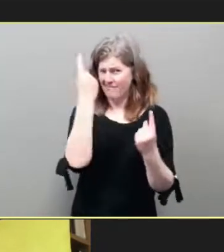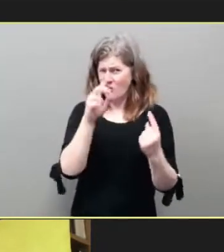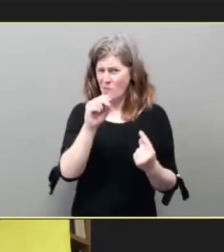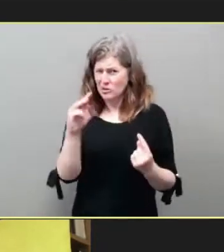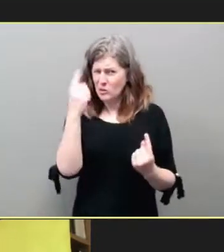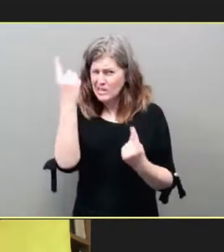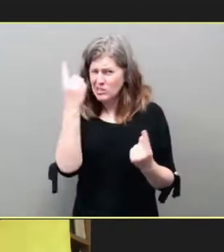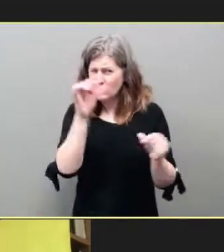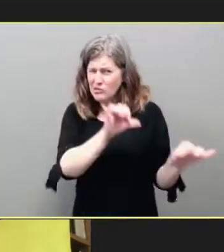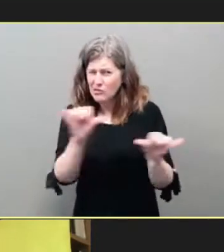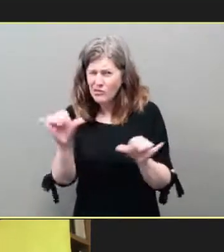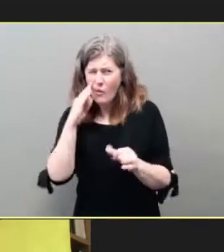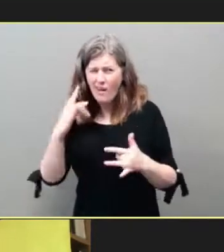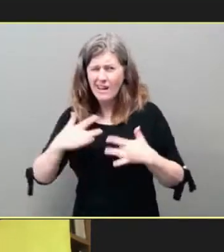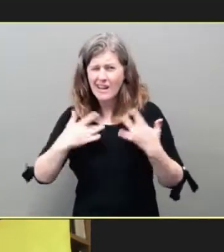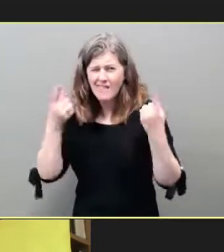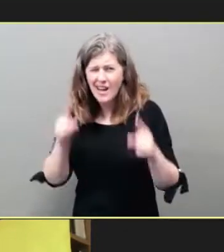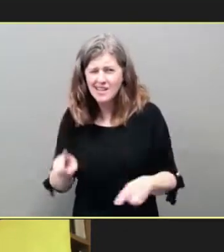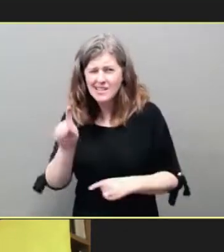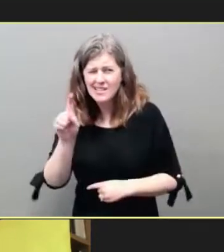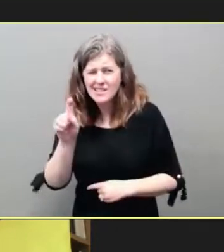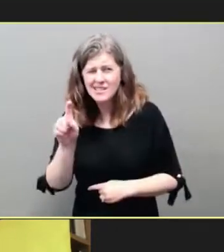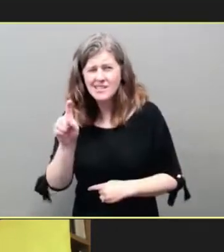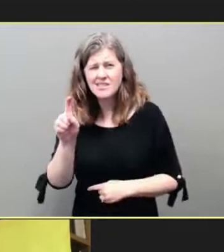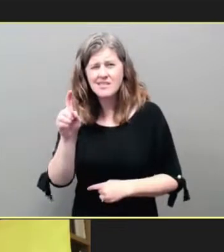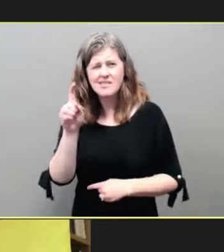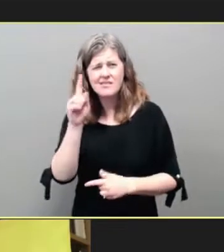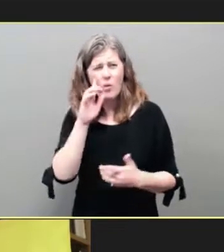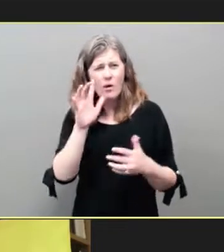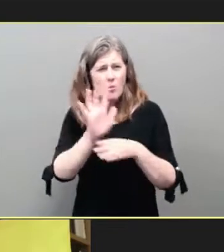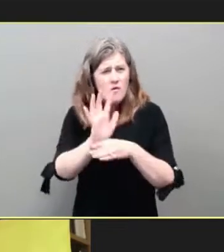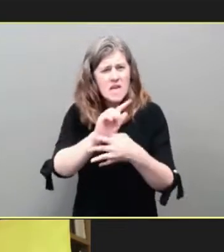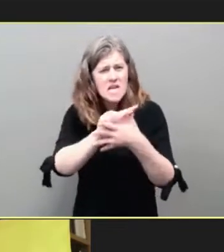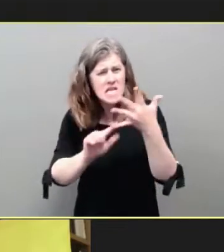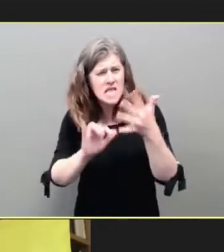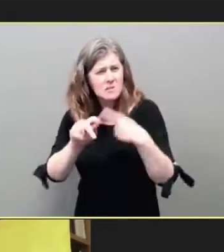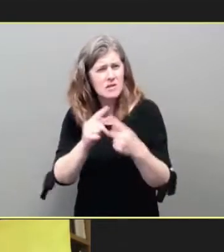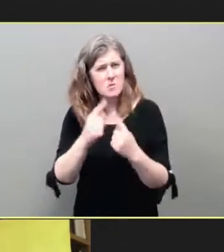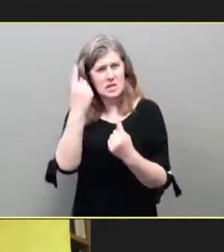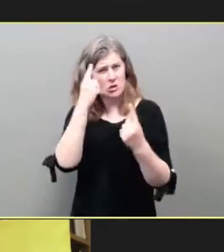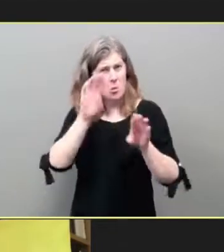for events or things like movies, that sort of thing. Thanks. Yeah, I think